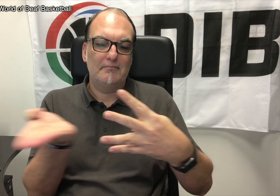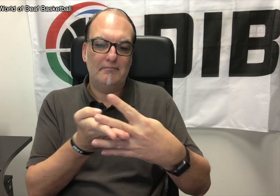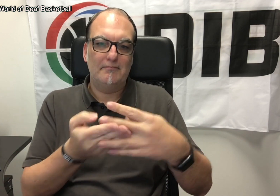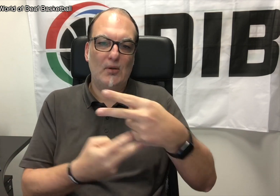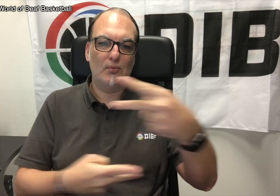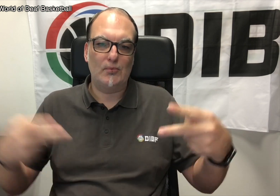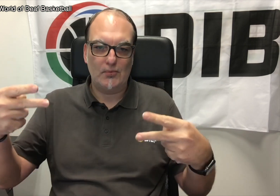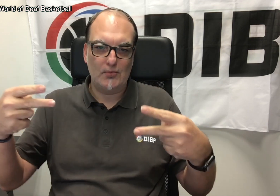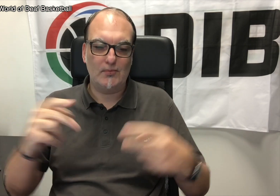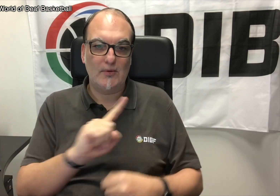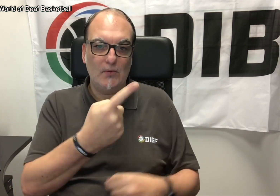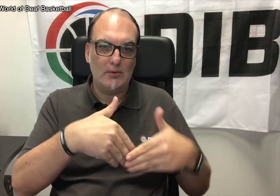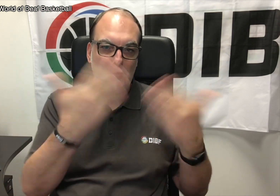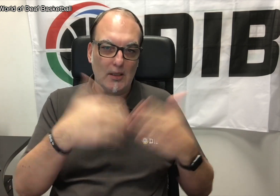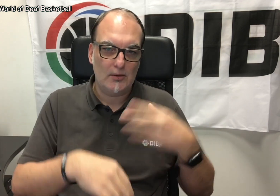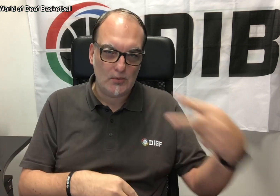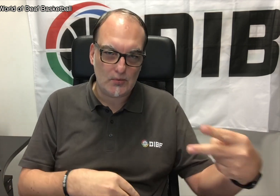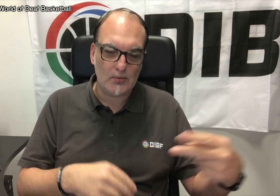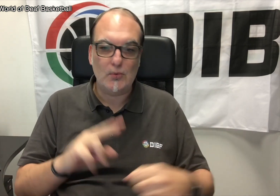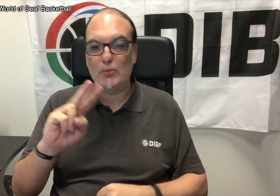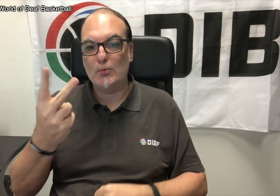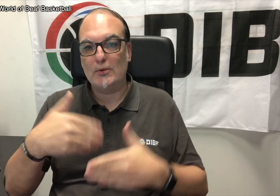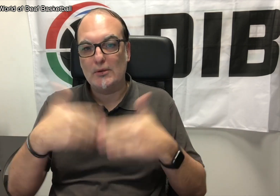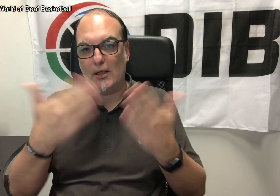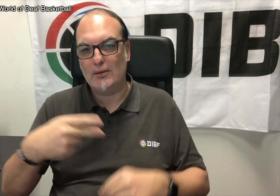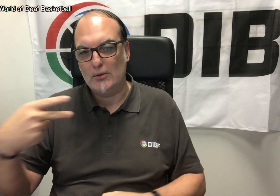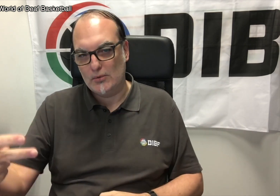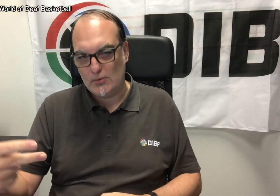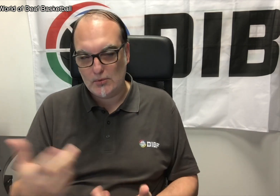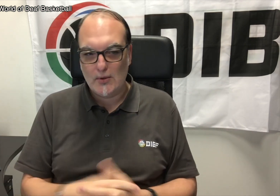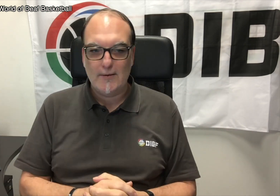first 2 on first day, second 2 on second day.